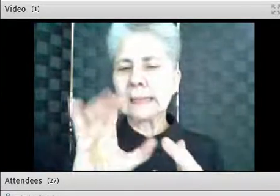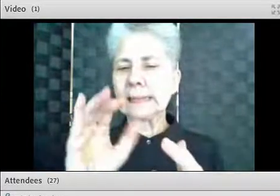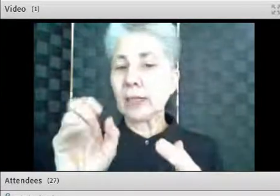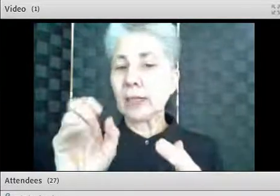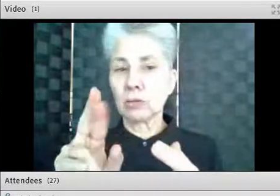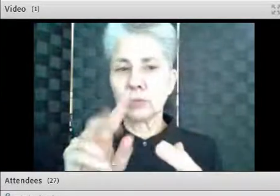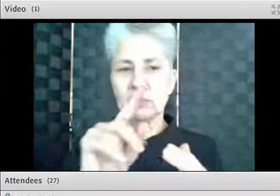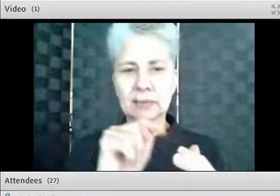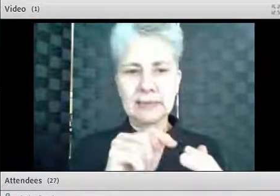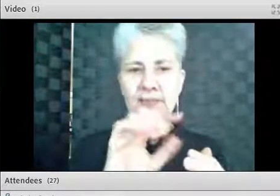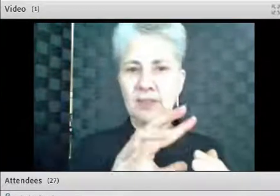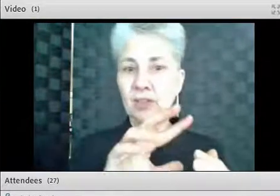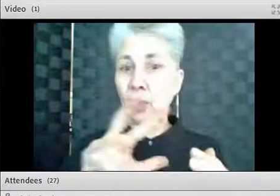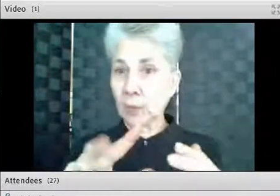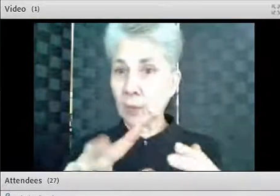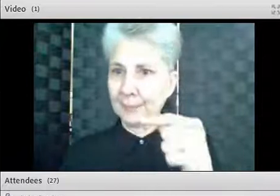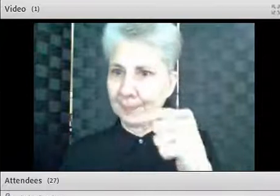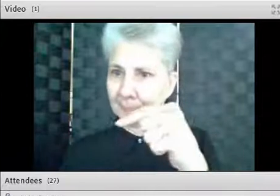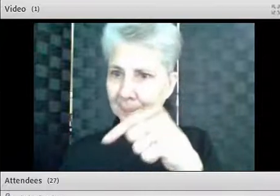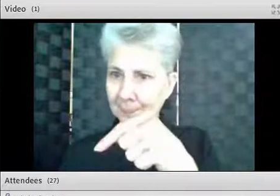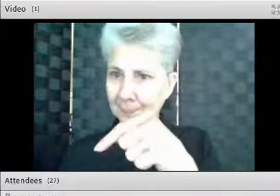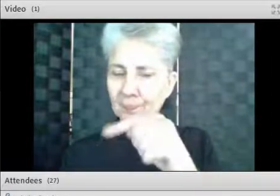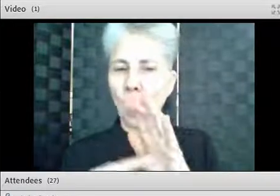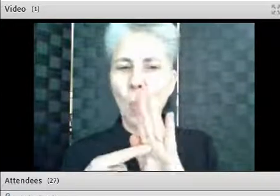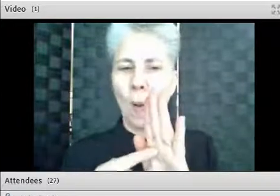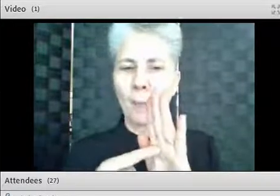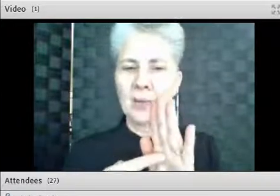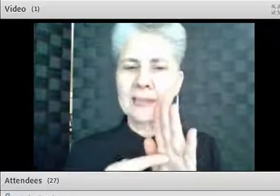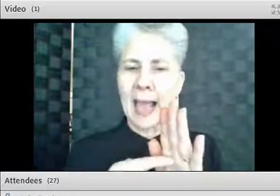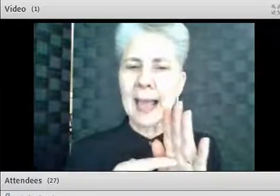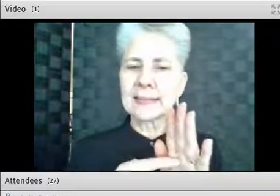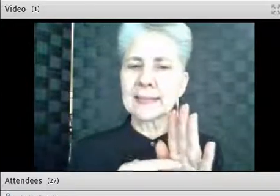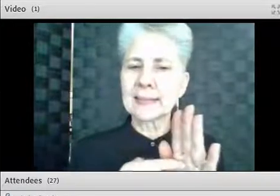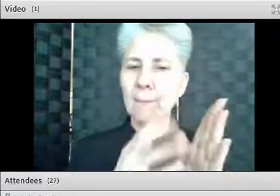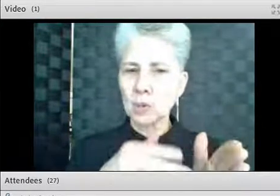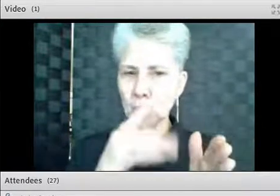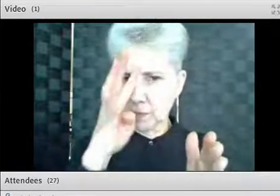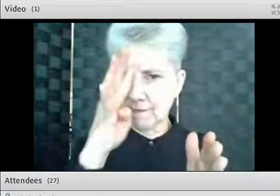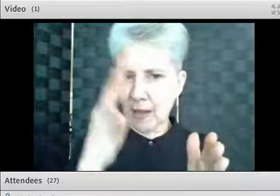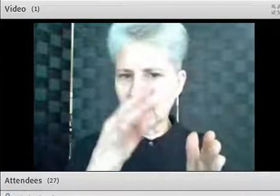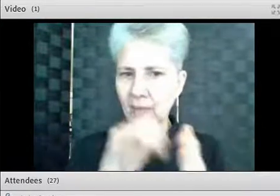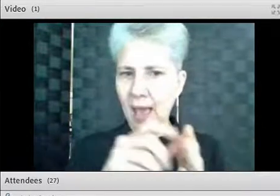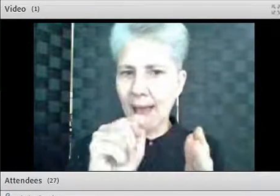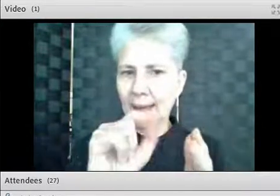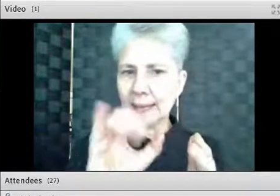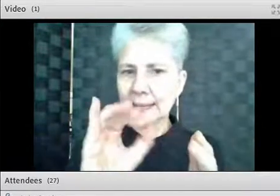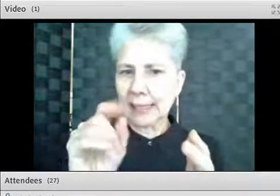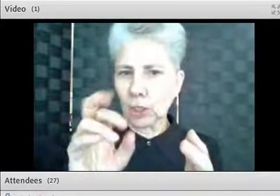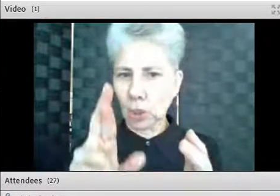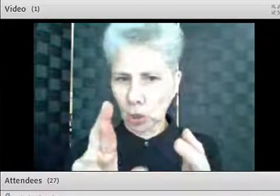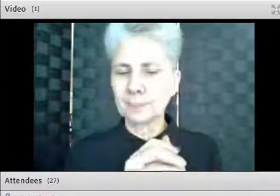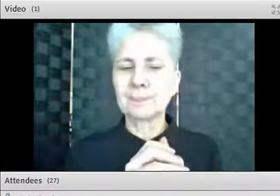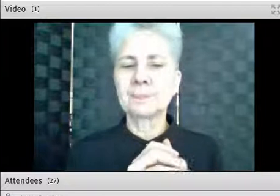so T53 representing Ticker, so that way, we have, you know, him there amongst the other Monopoly books